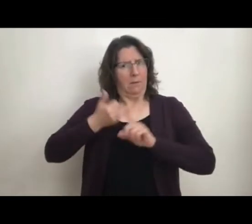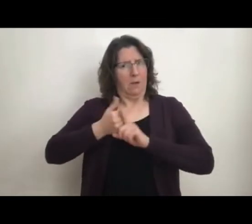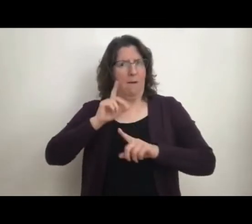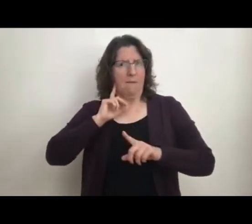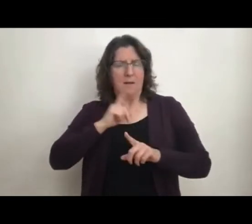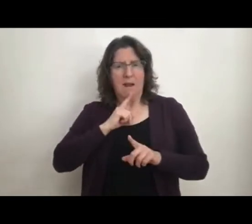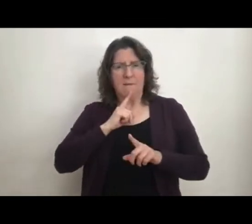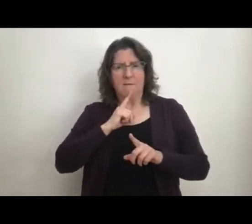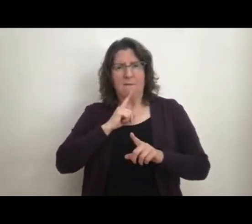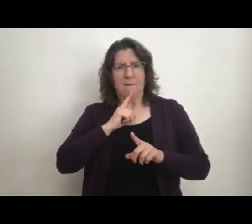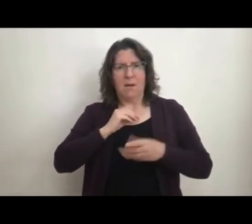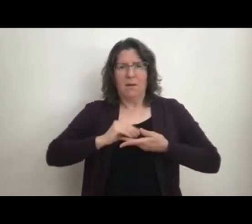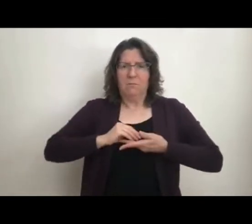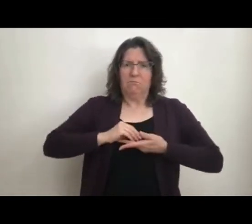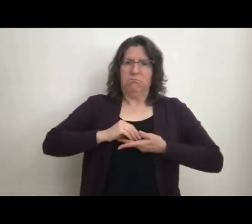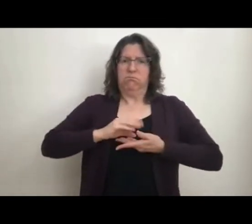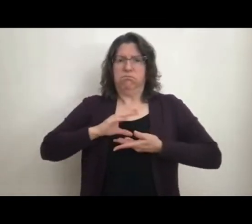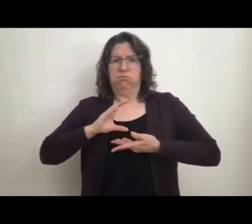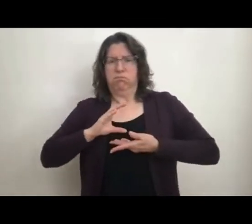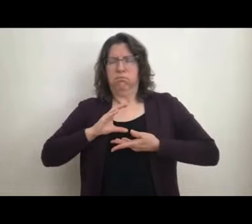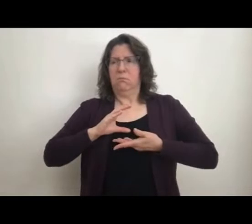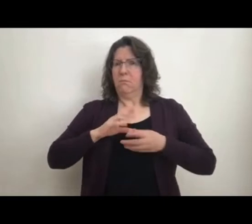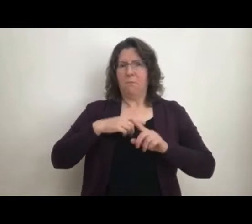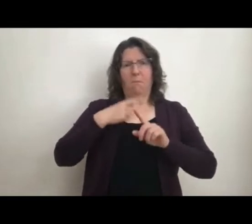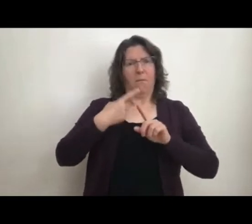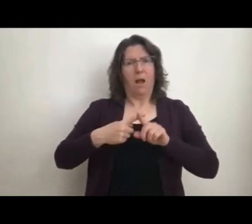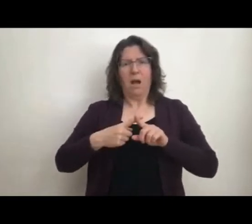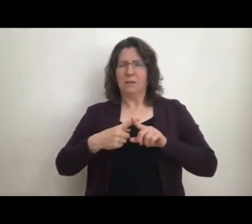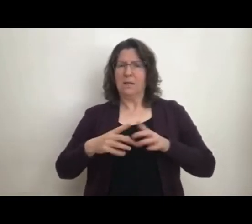which guides the deaf student to develop self-esteem.